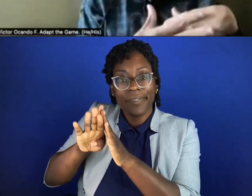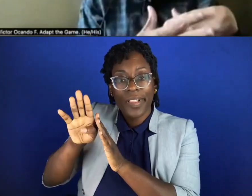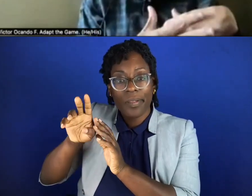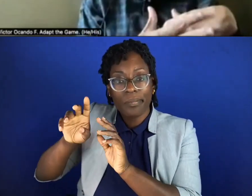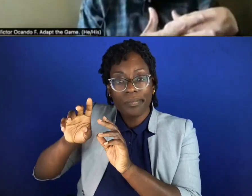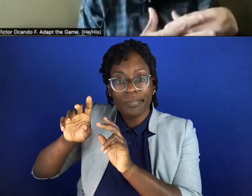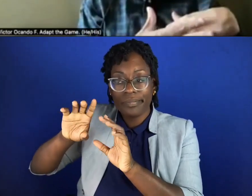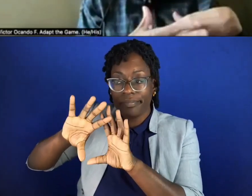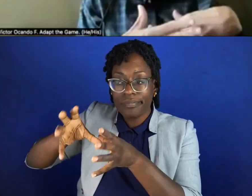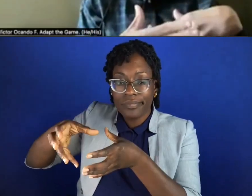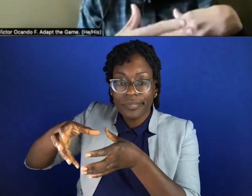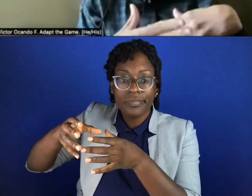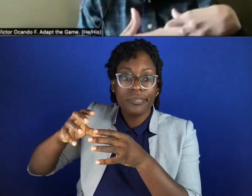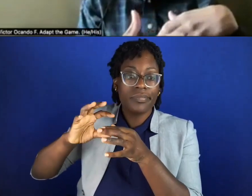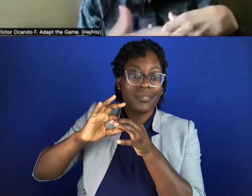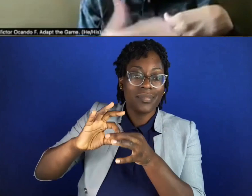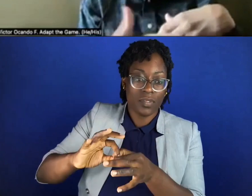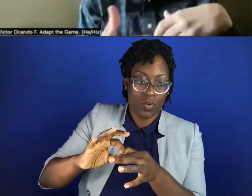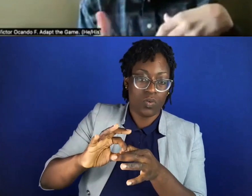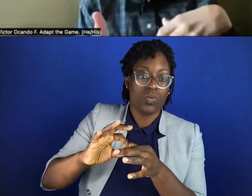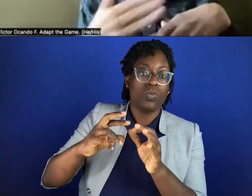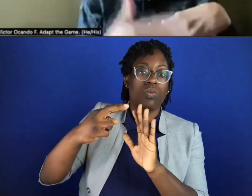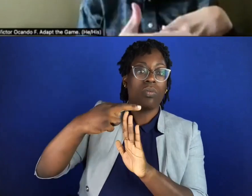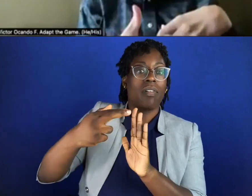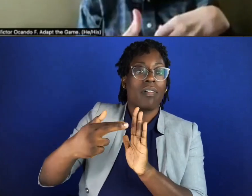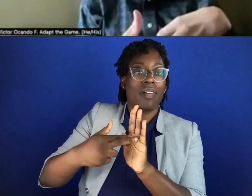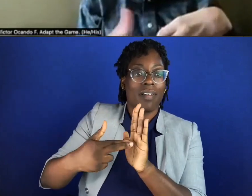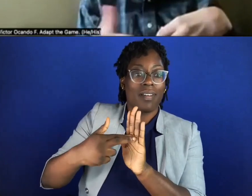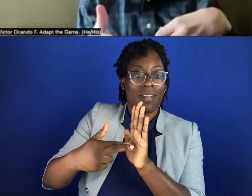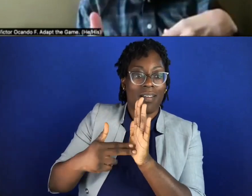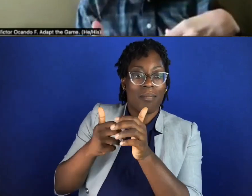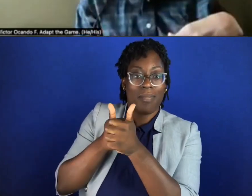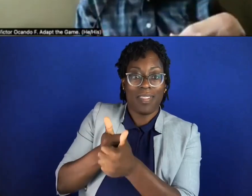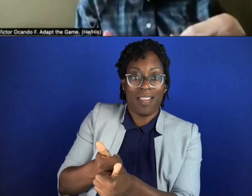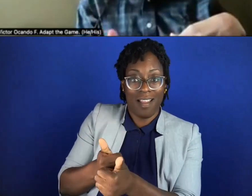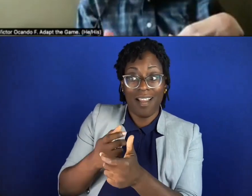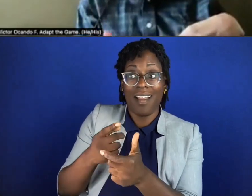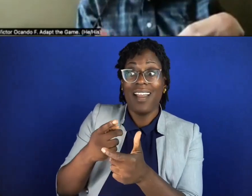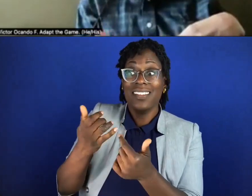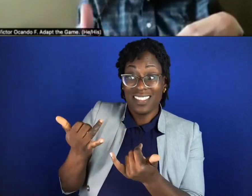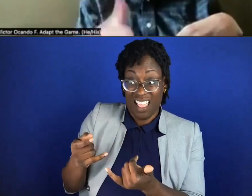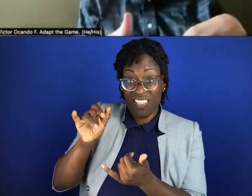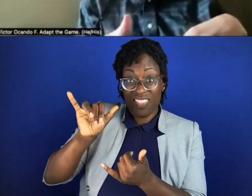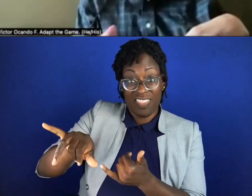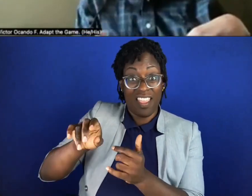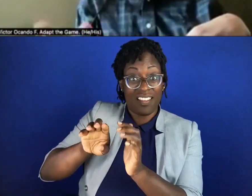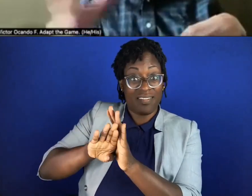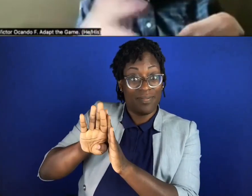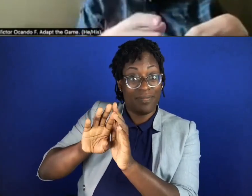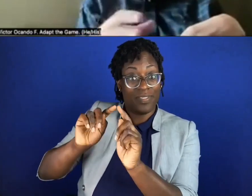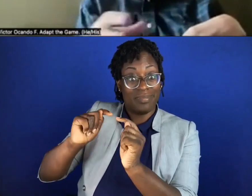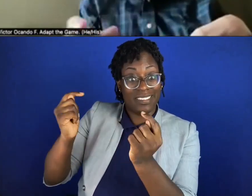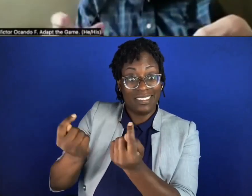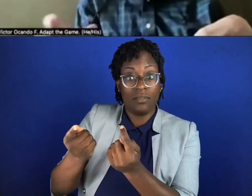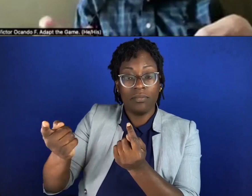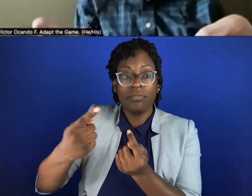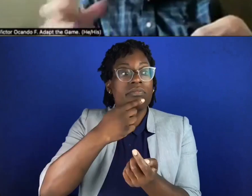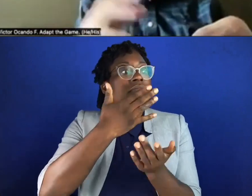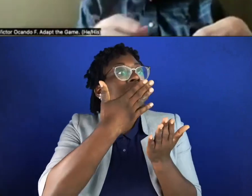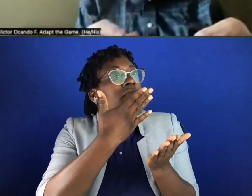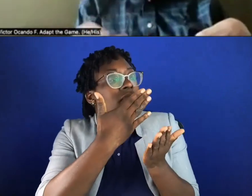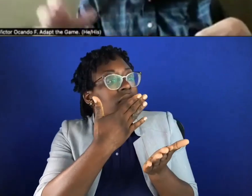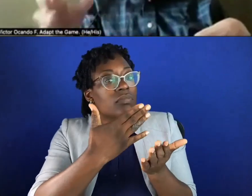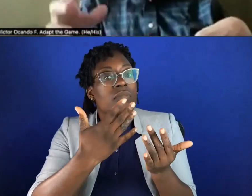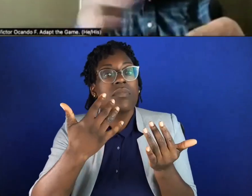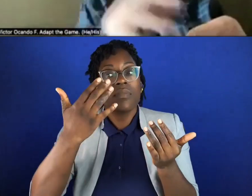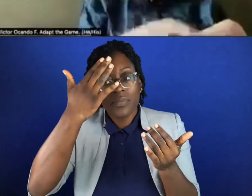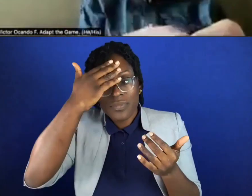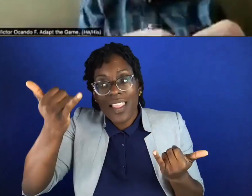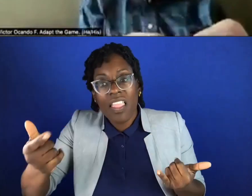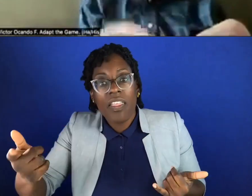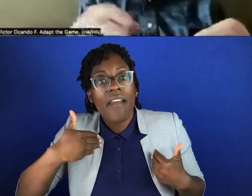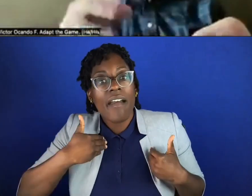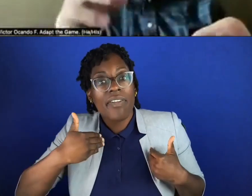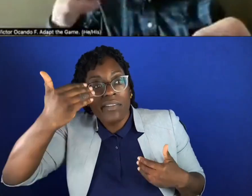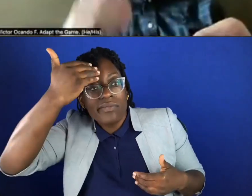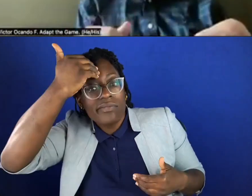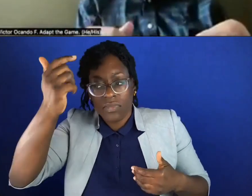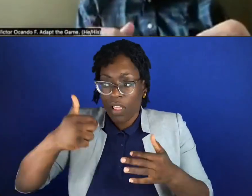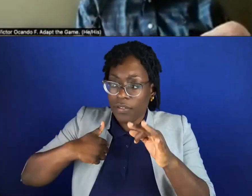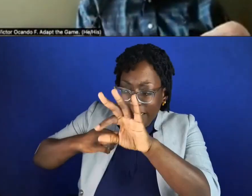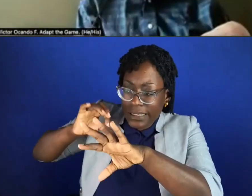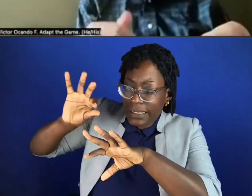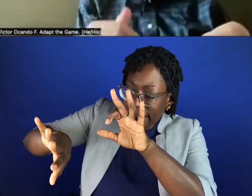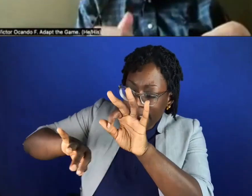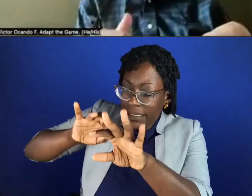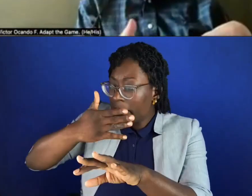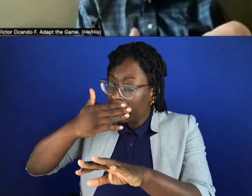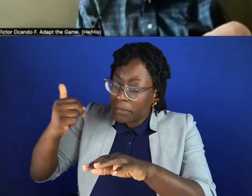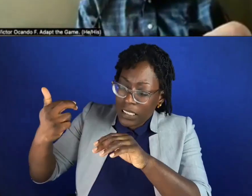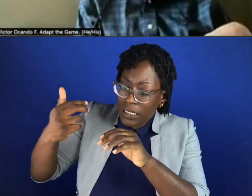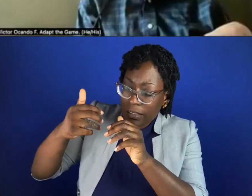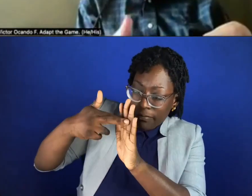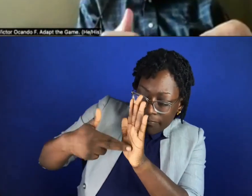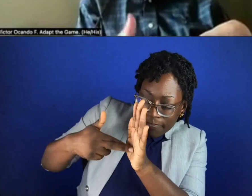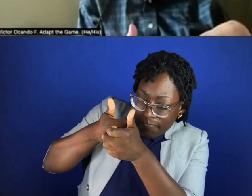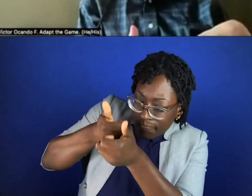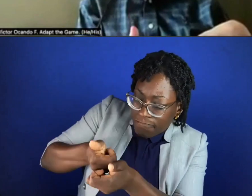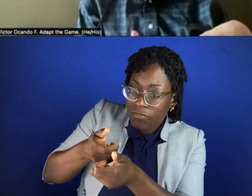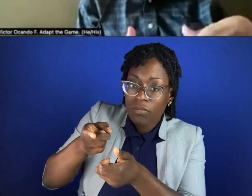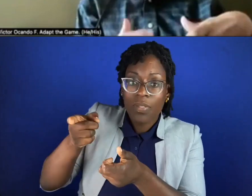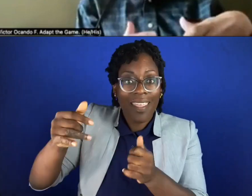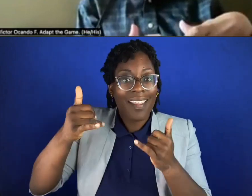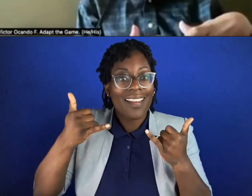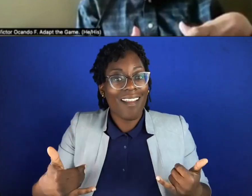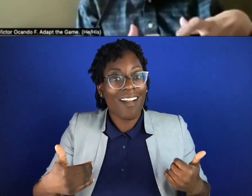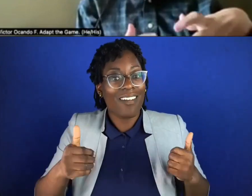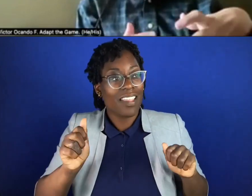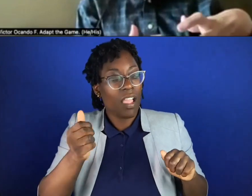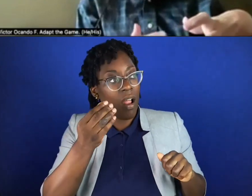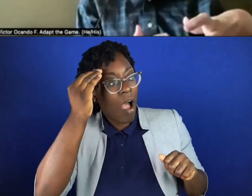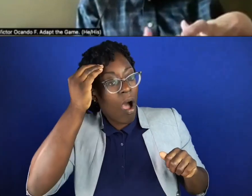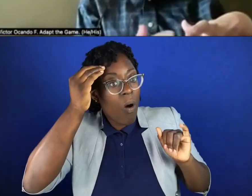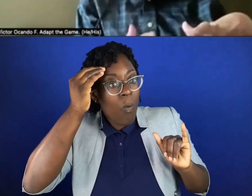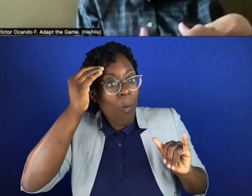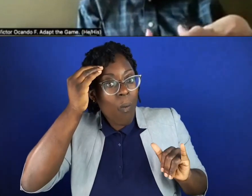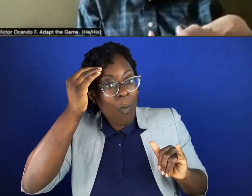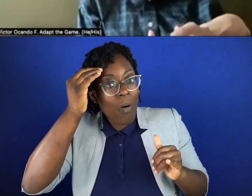compliance. Now they can add that service and knowledge to their business so there are